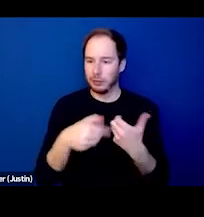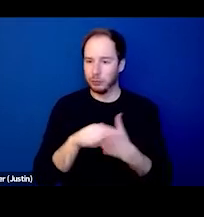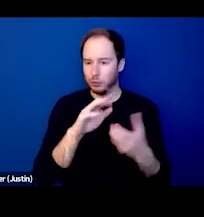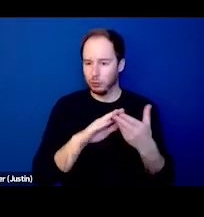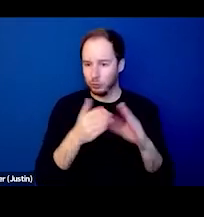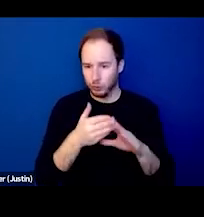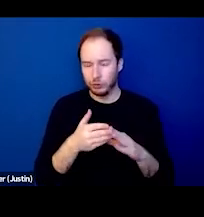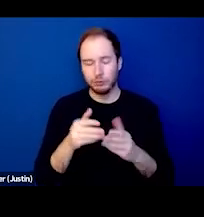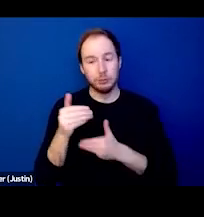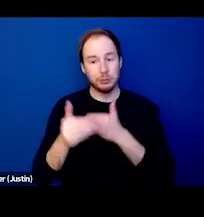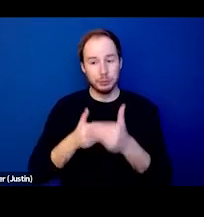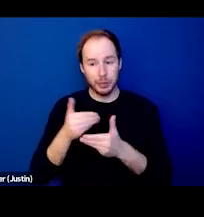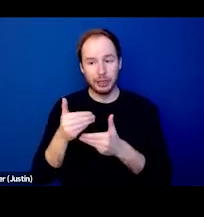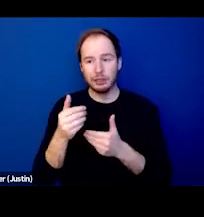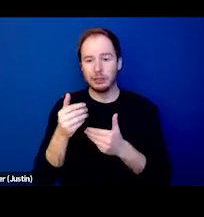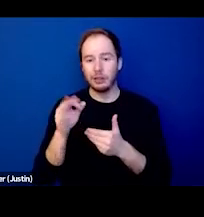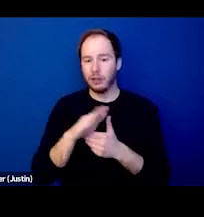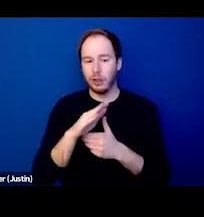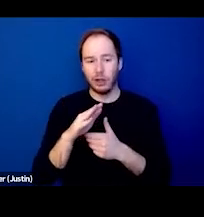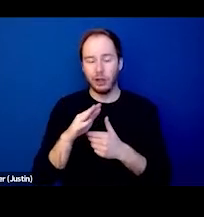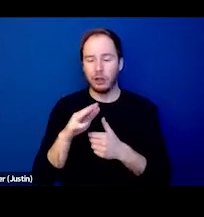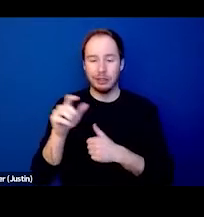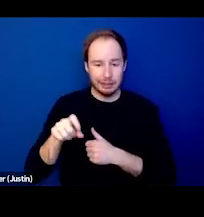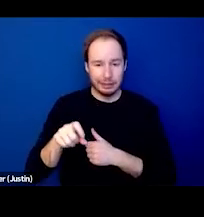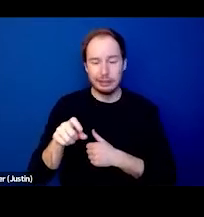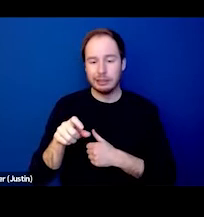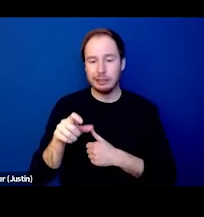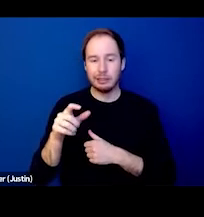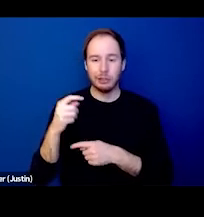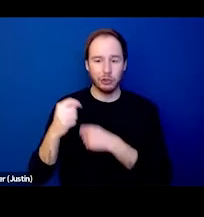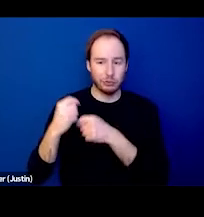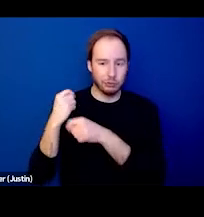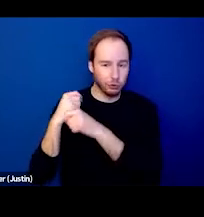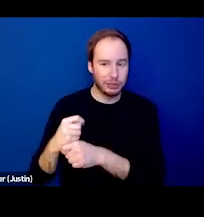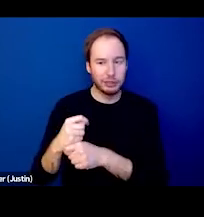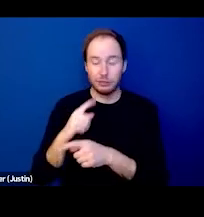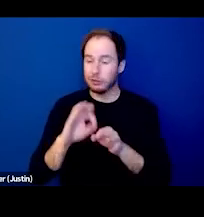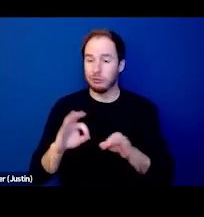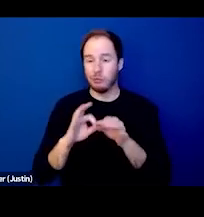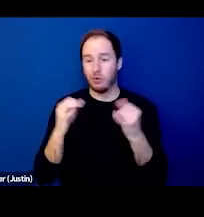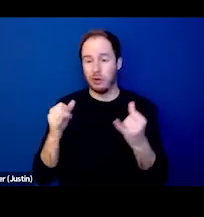many of their changing needs and traditions. This is really important now, and COVID is winding down,